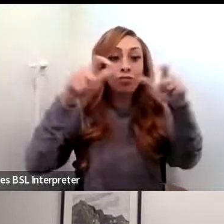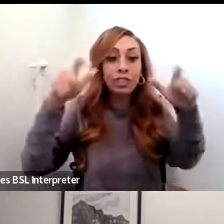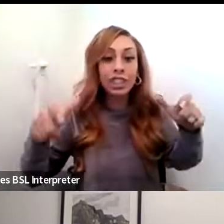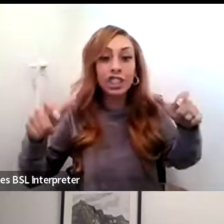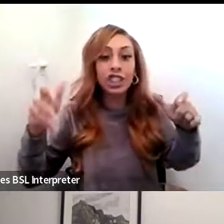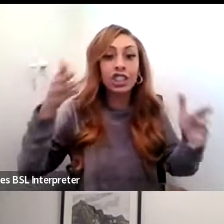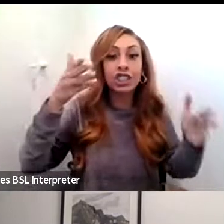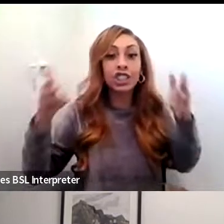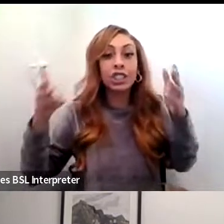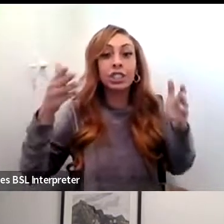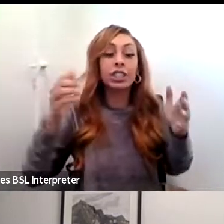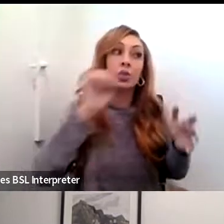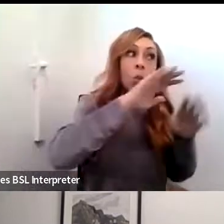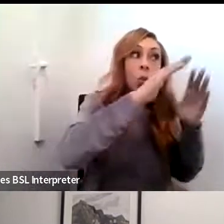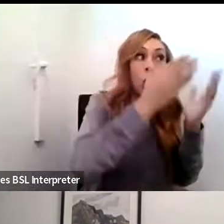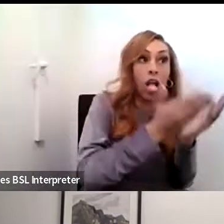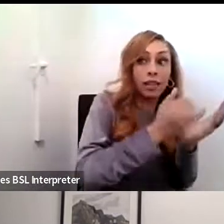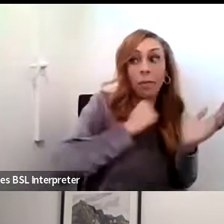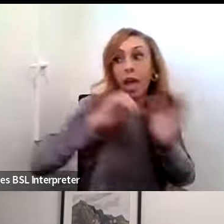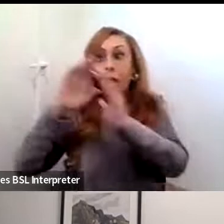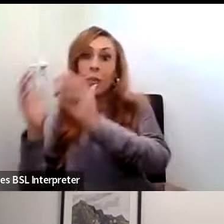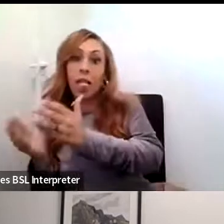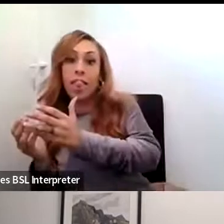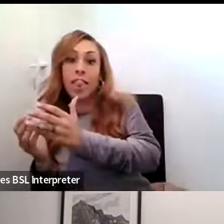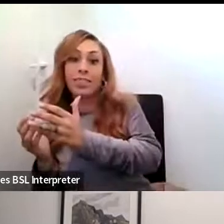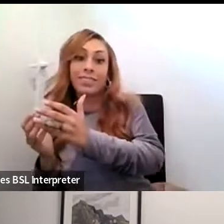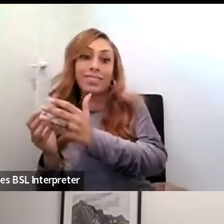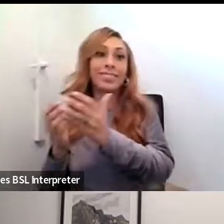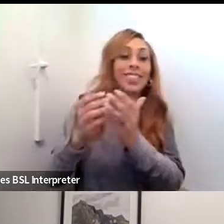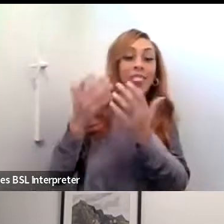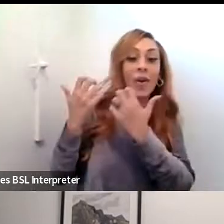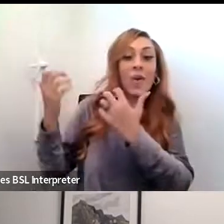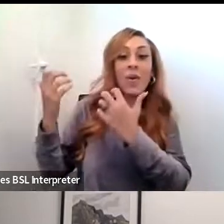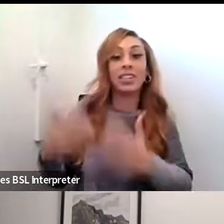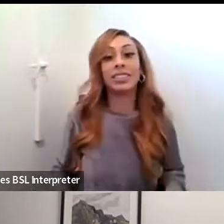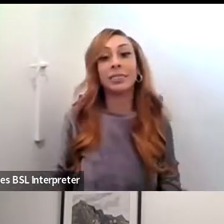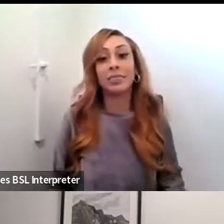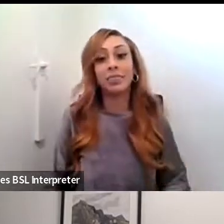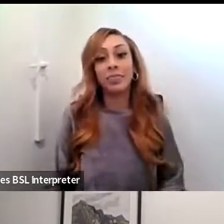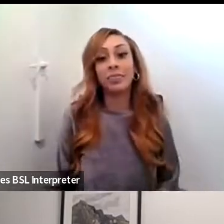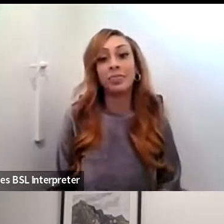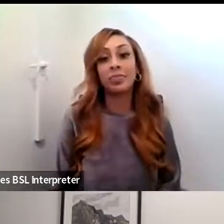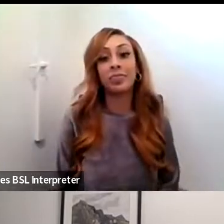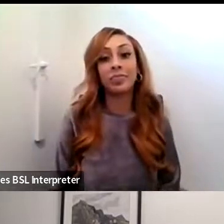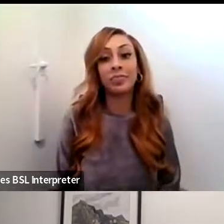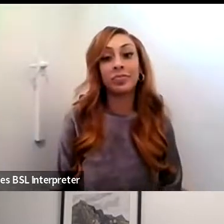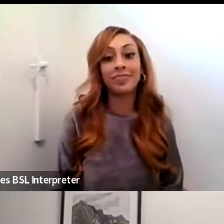and your side of the world, and the rest of the audience, which is my side of the world, which it has been for the last ten years.